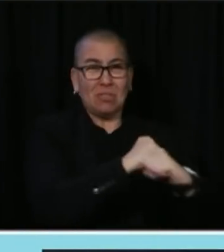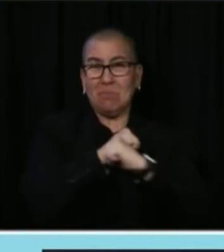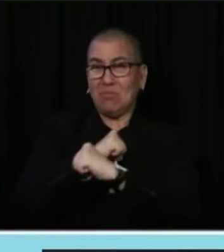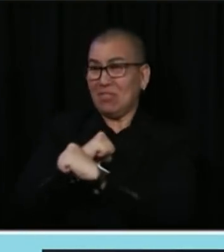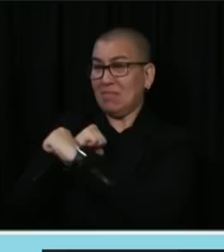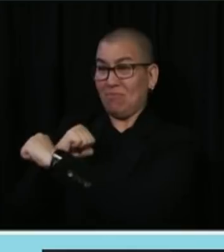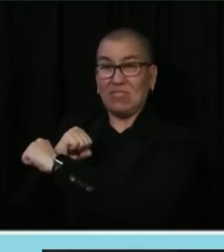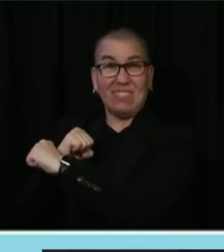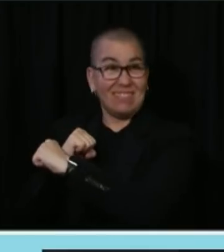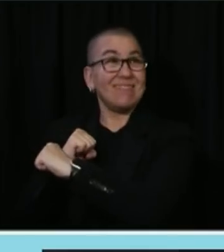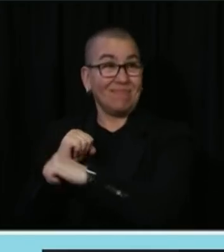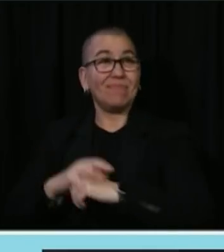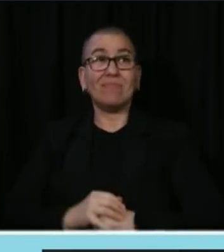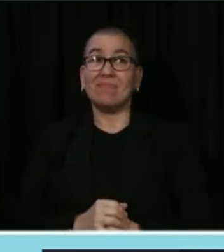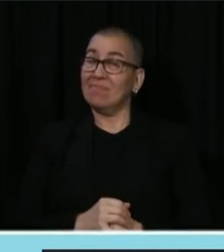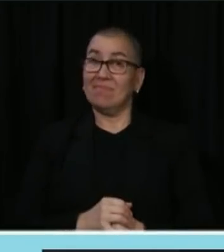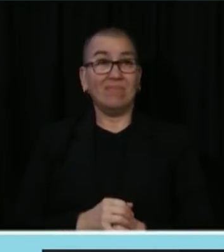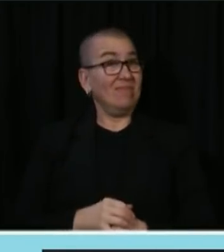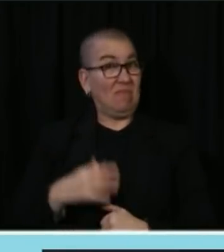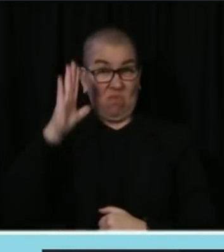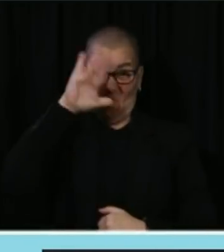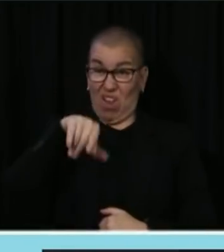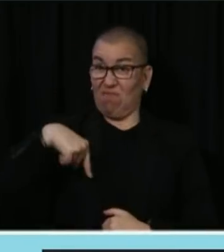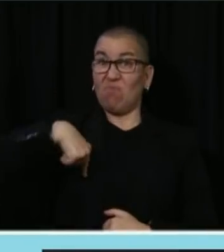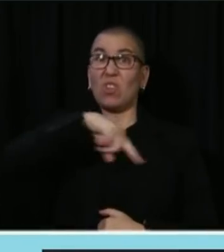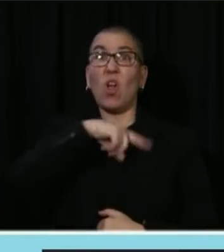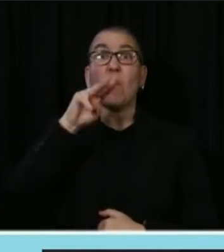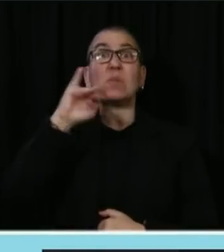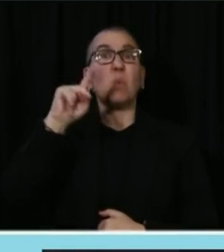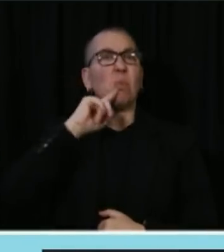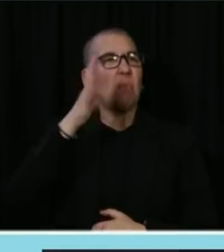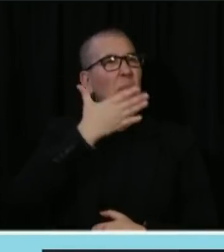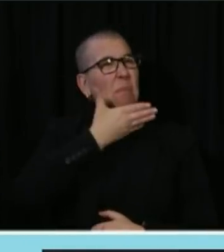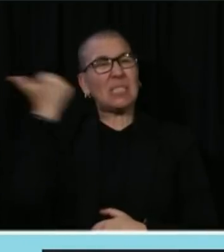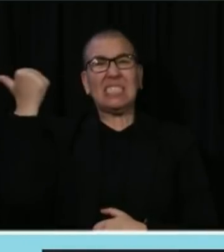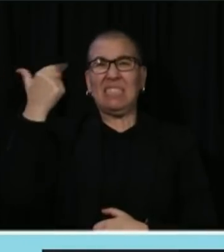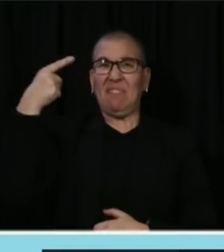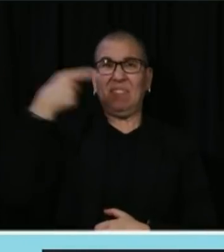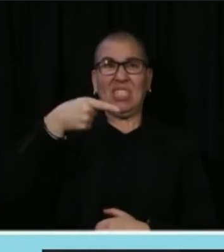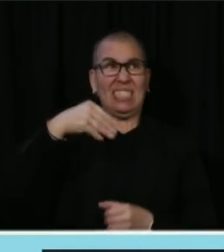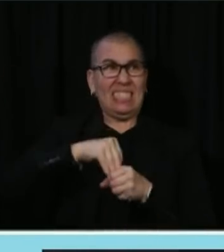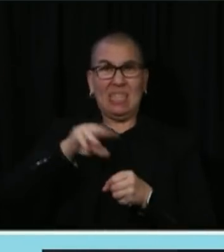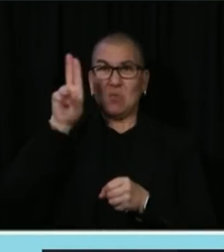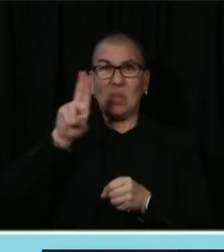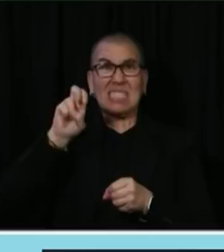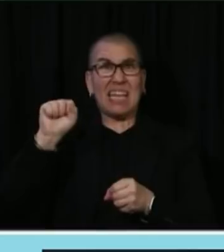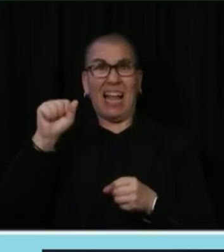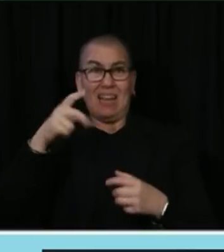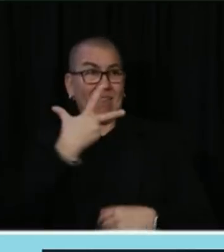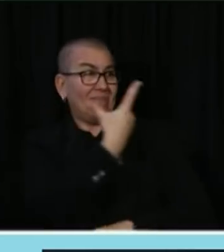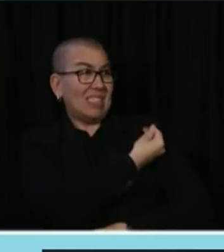CARE OF OUR OWN AND THIS STATE TAKES CARE OF THEIR OWN.